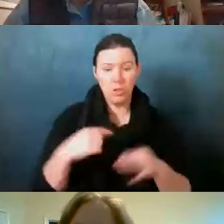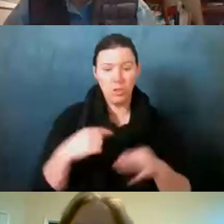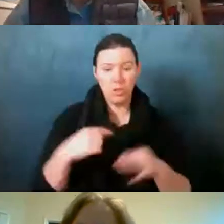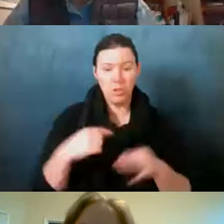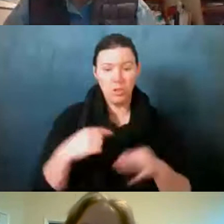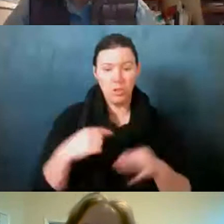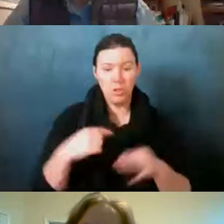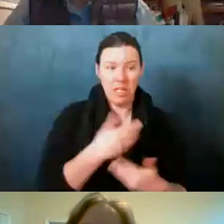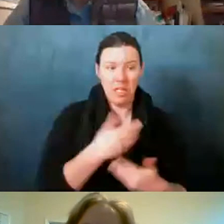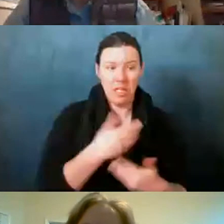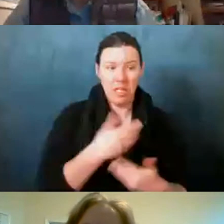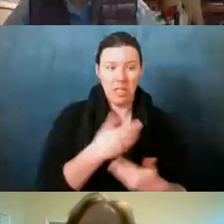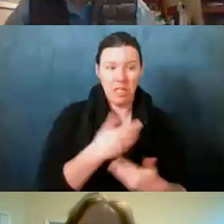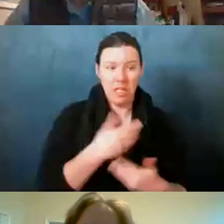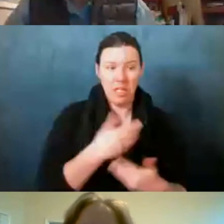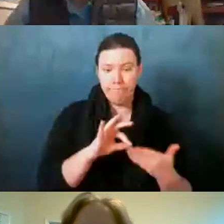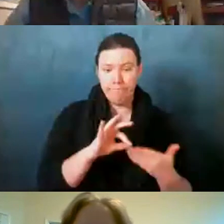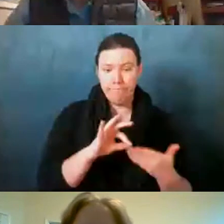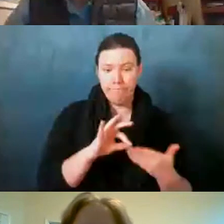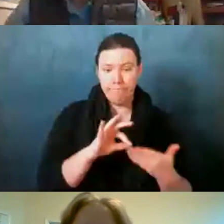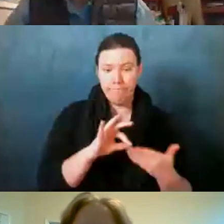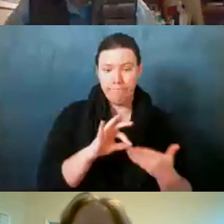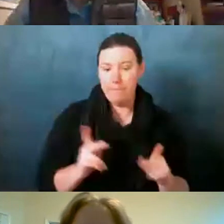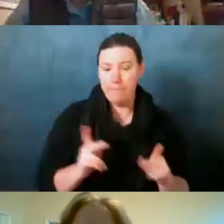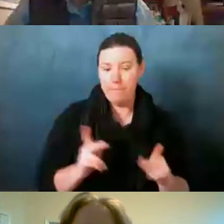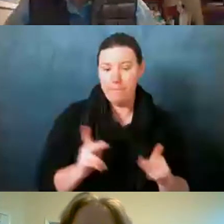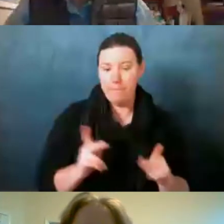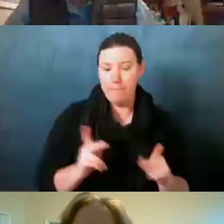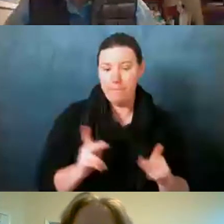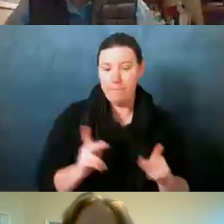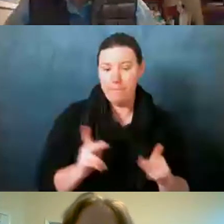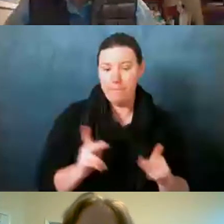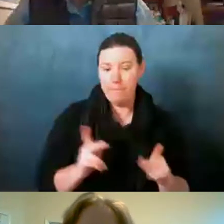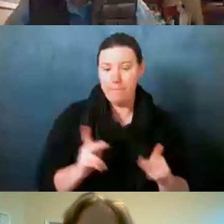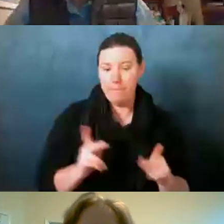and based on that, set a time limit around that.